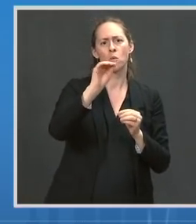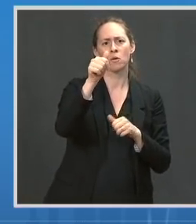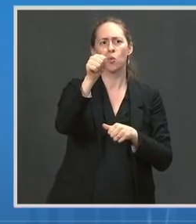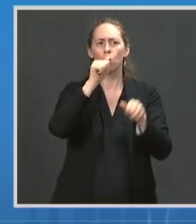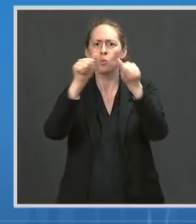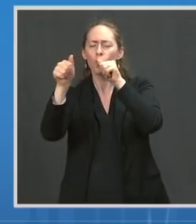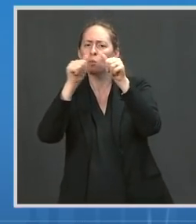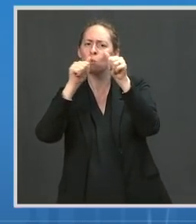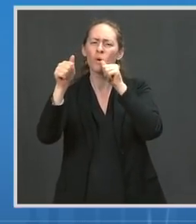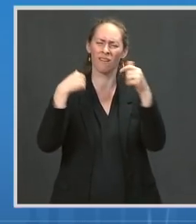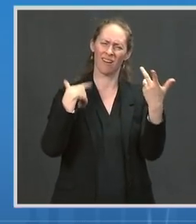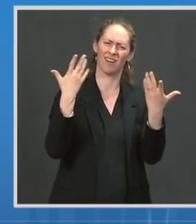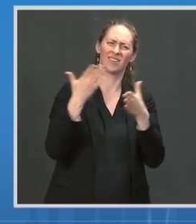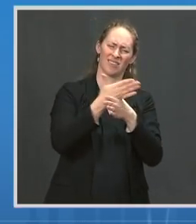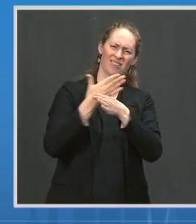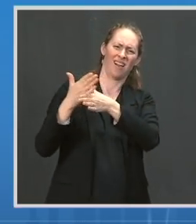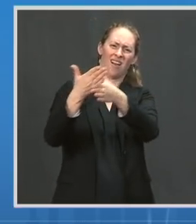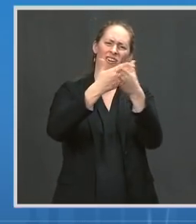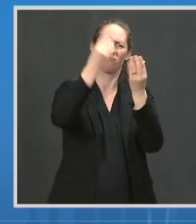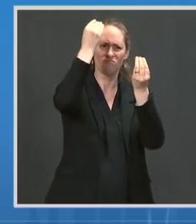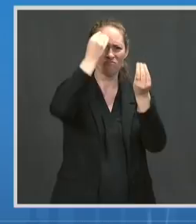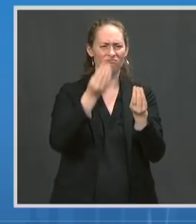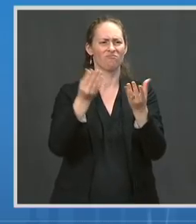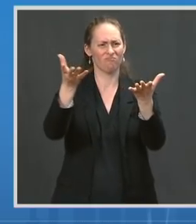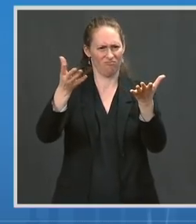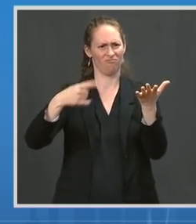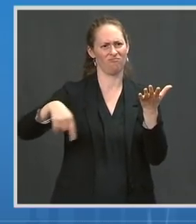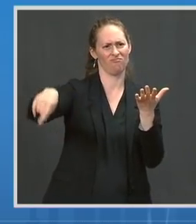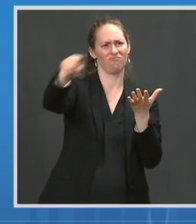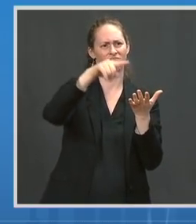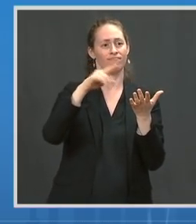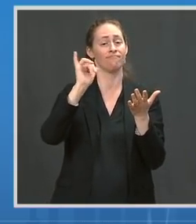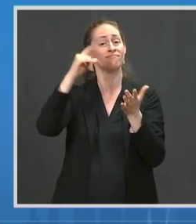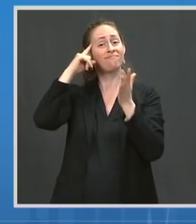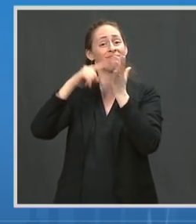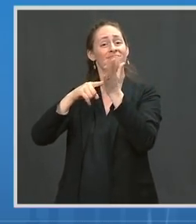that Dr. Walensky mentioned with tens of thousands of healthcare professionals,